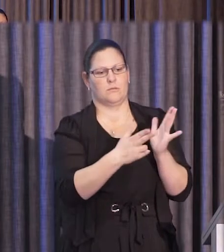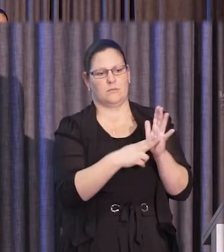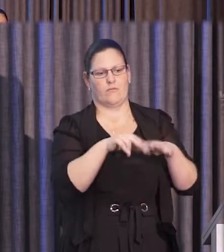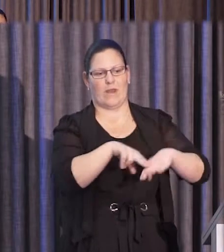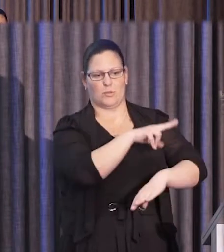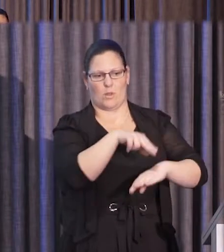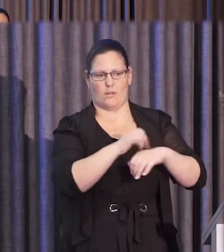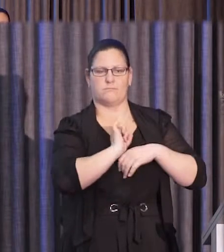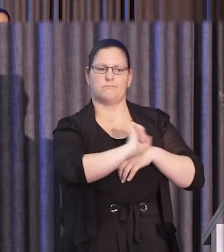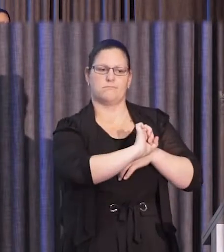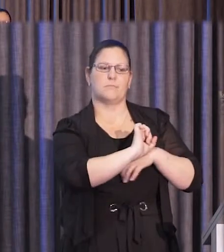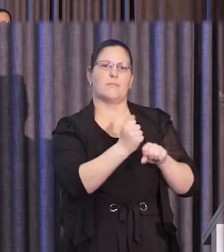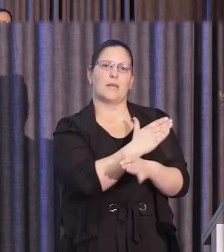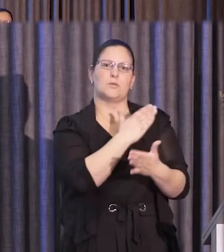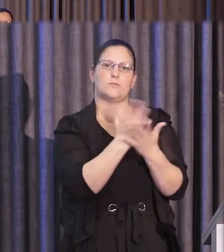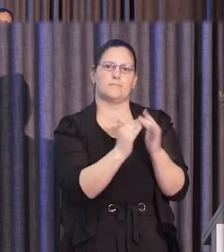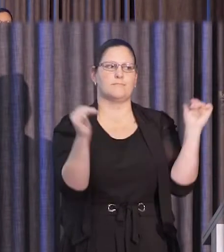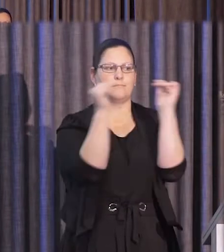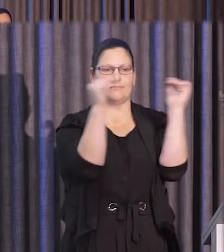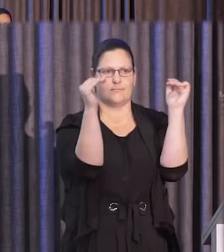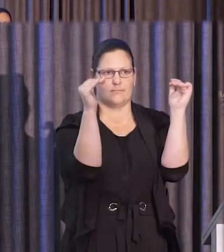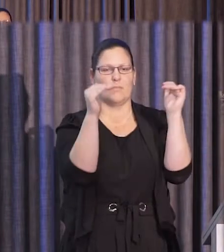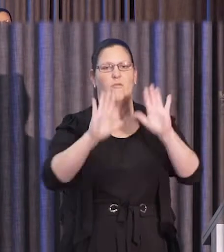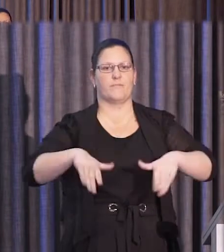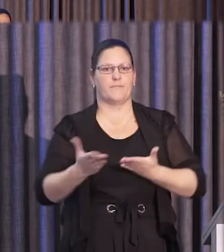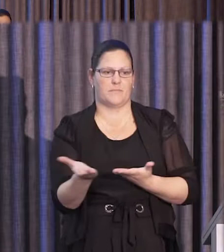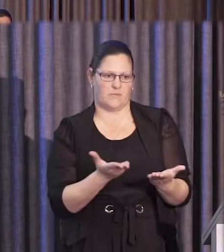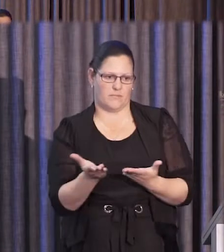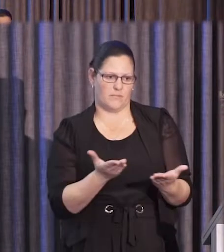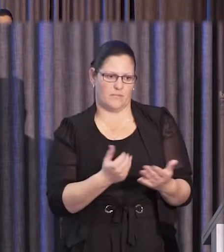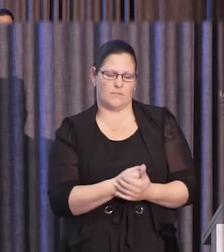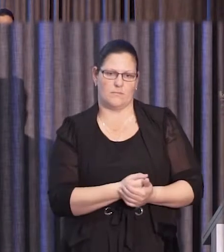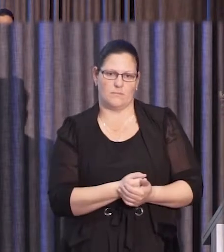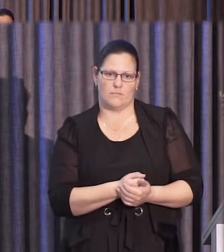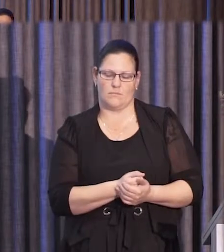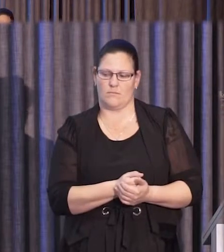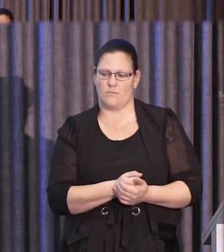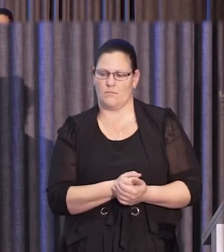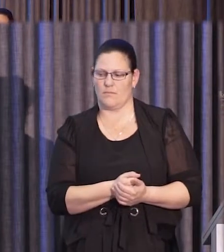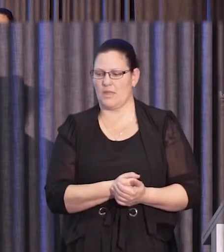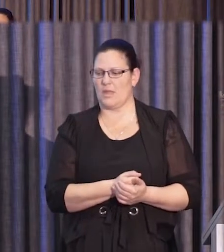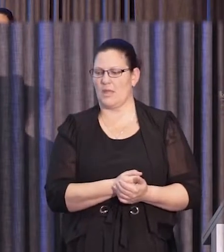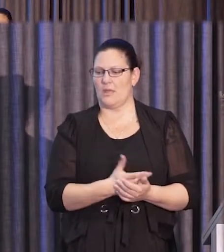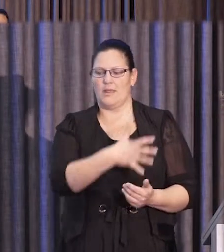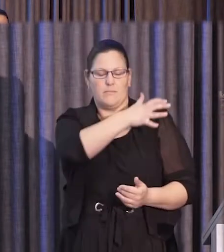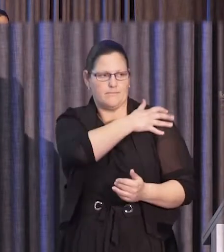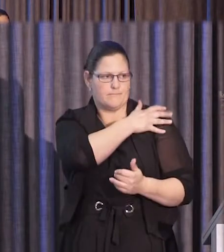guiding and standards for service delivery across Australia. And the Minister for Disability Services